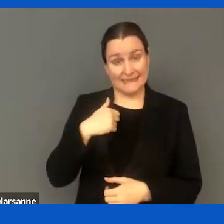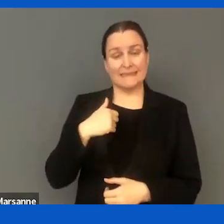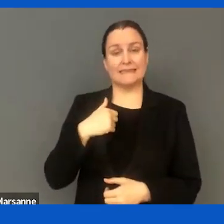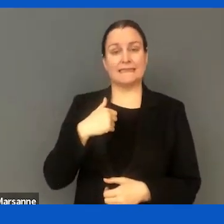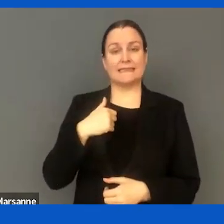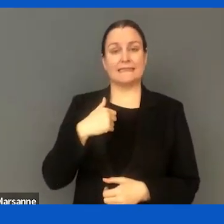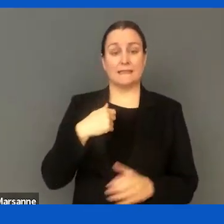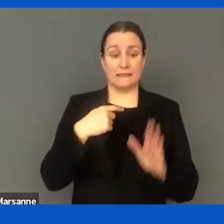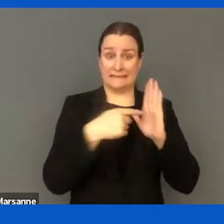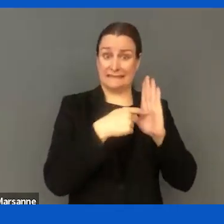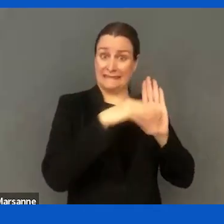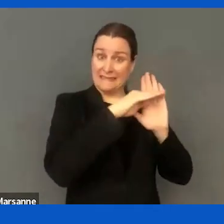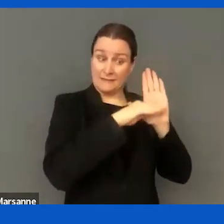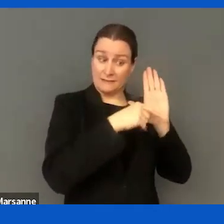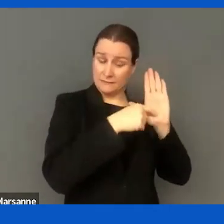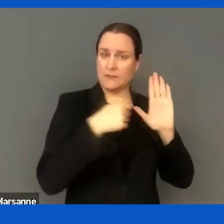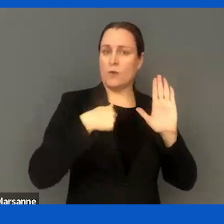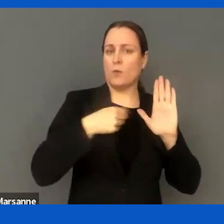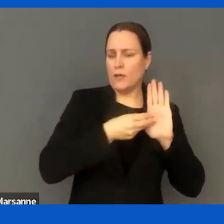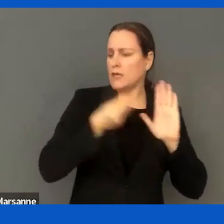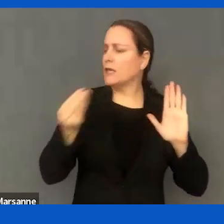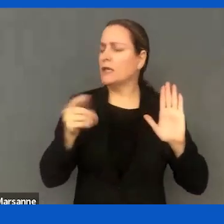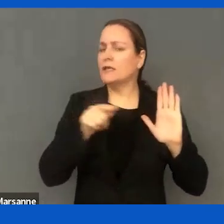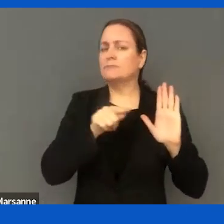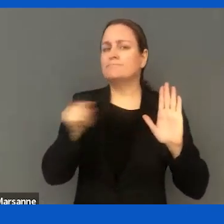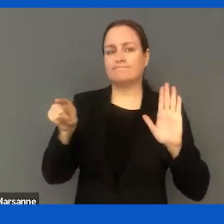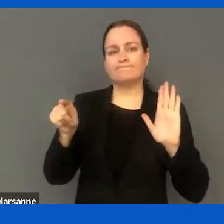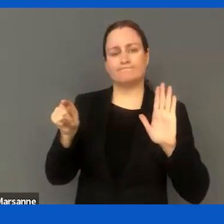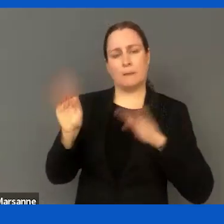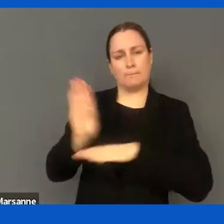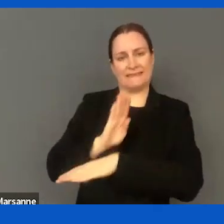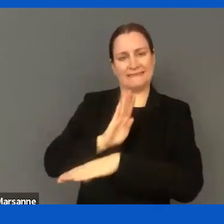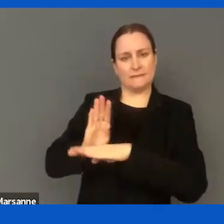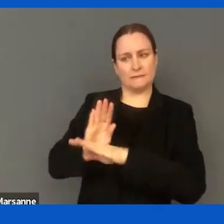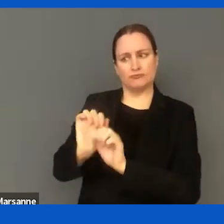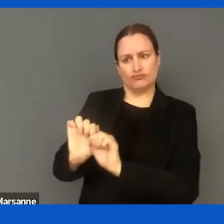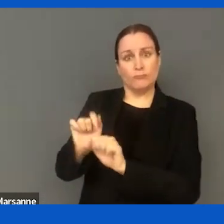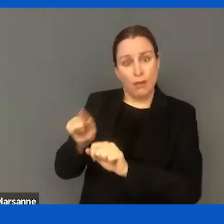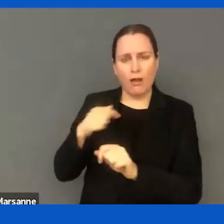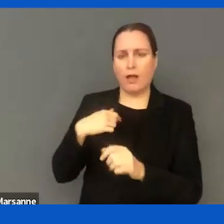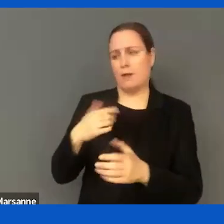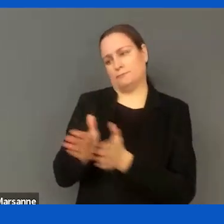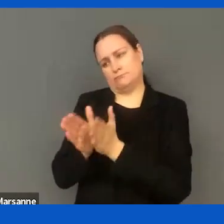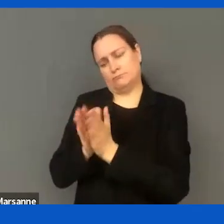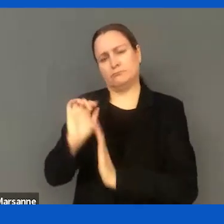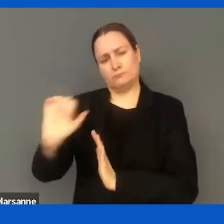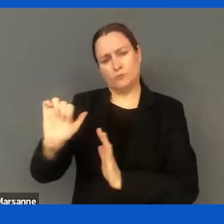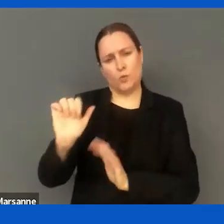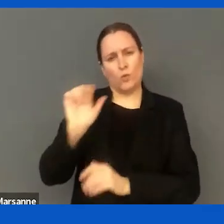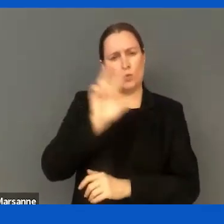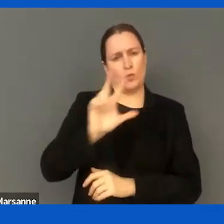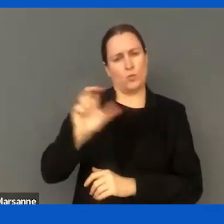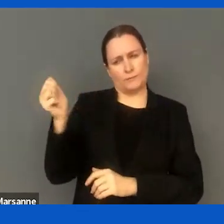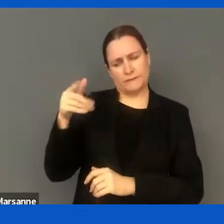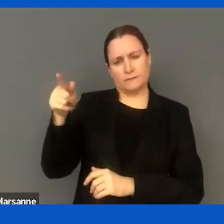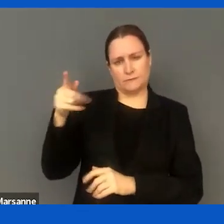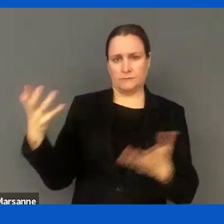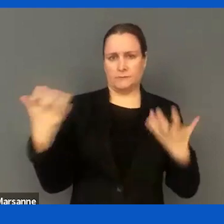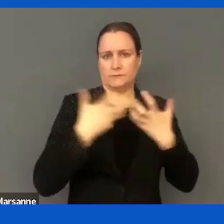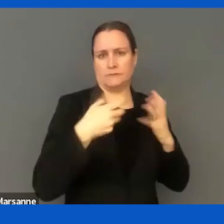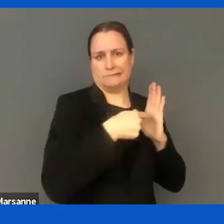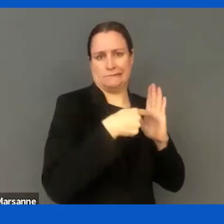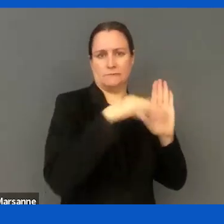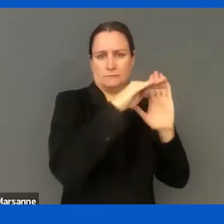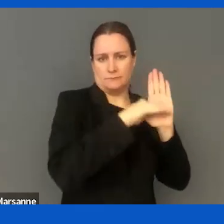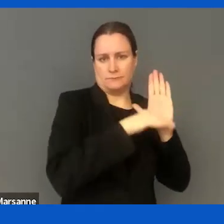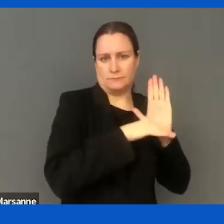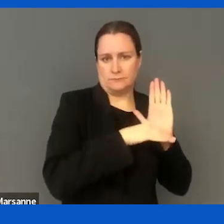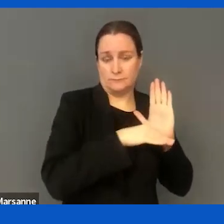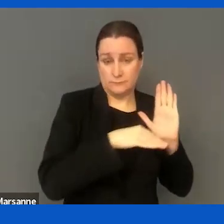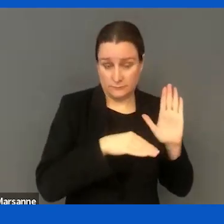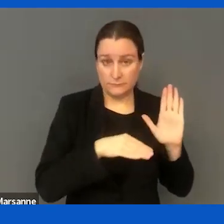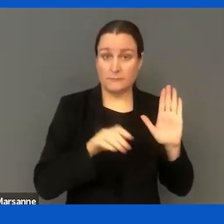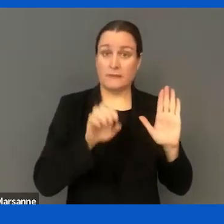Private Sector and big companies. The WAD in the text say the Commission would love to extend this